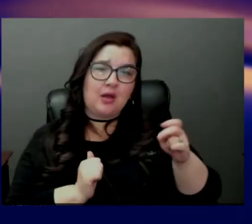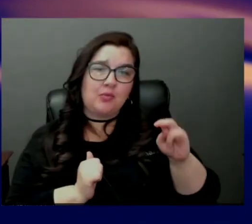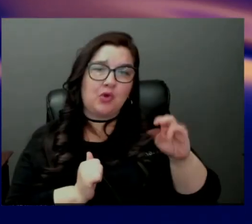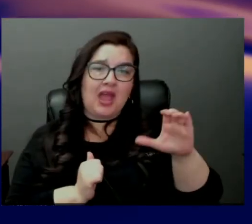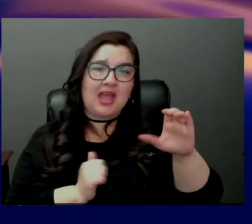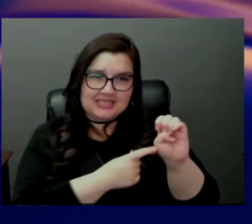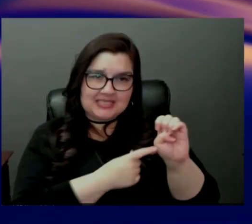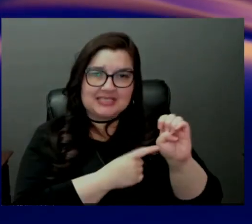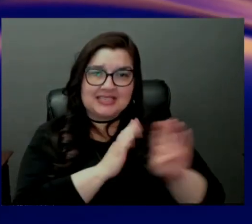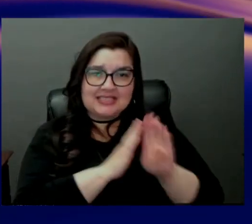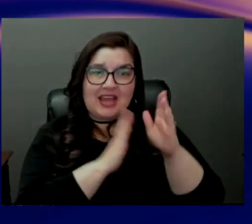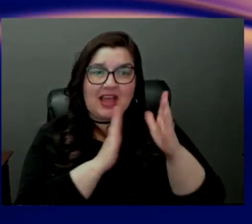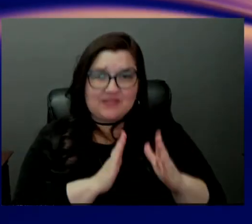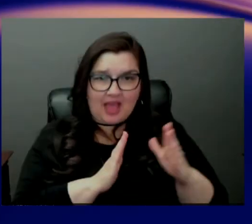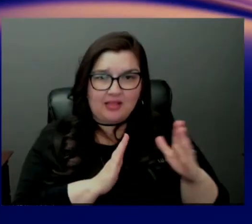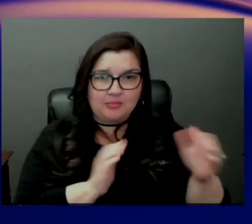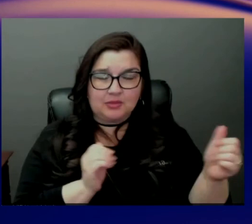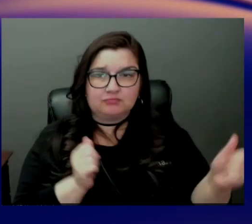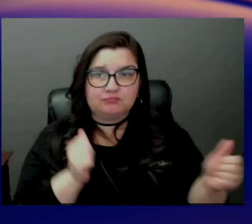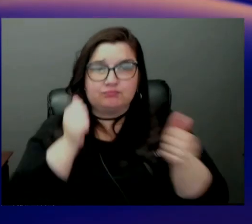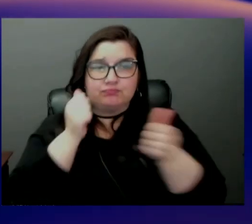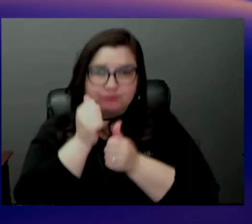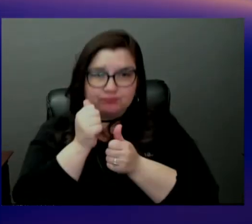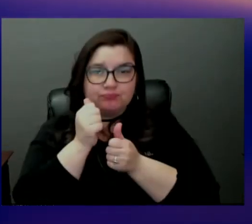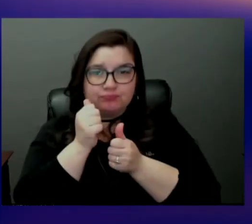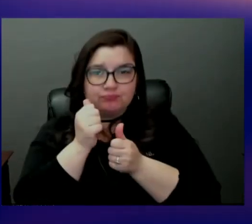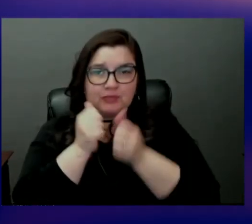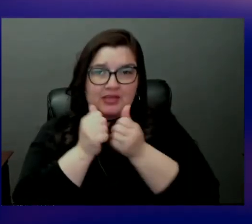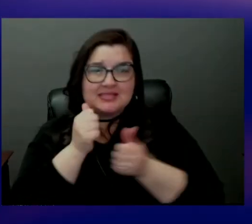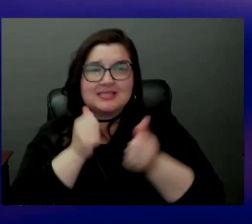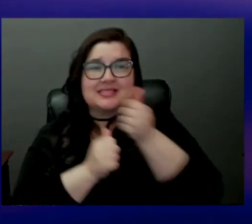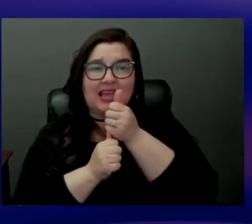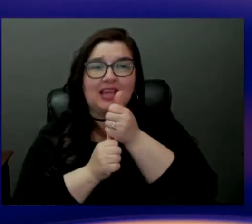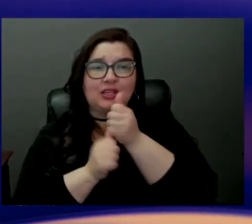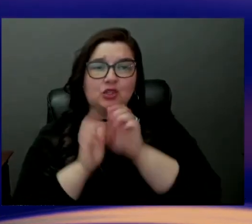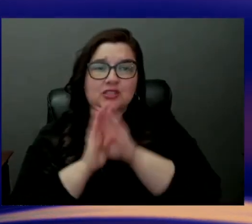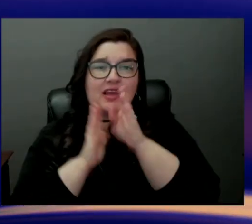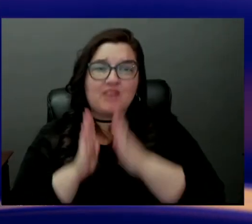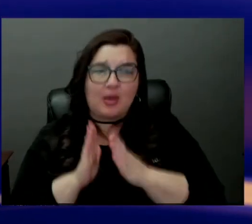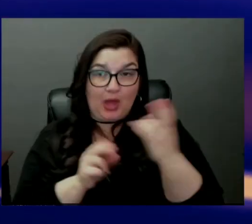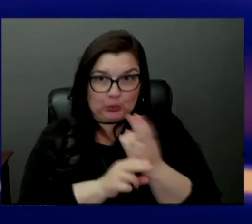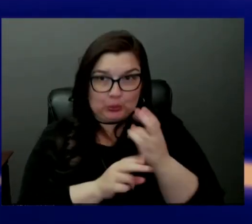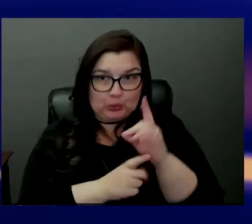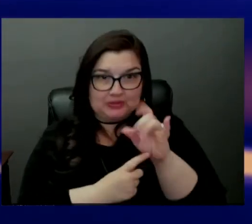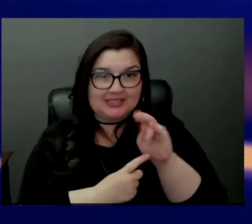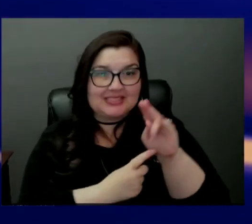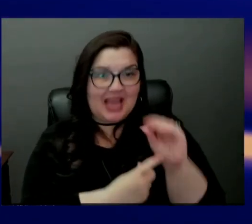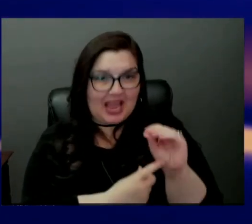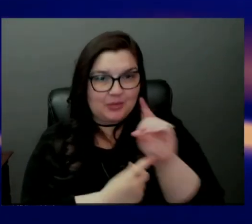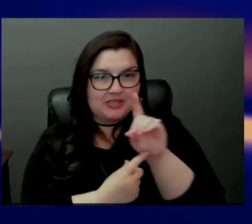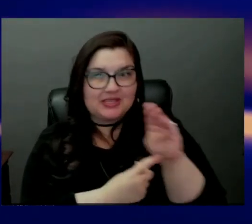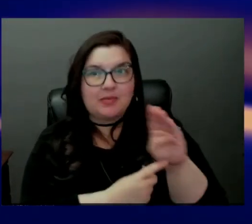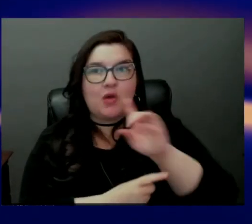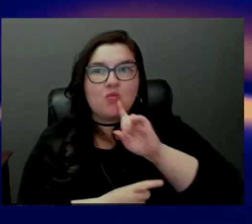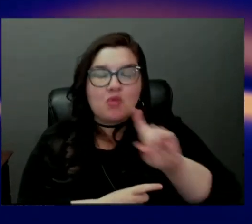and working with a senior developer using DynamoDB in real world business scenarios, it's a great course.